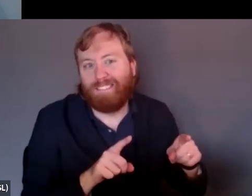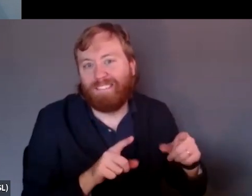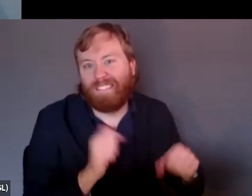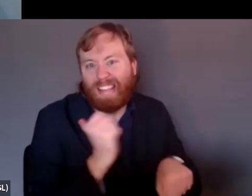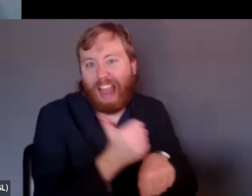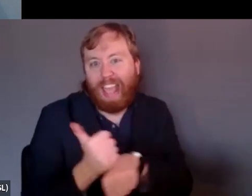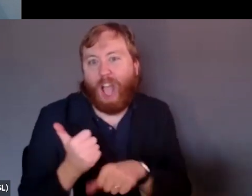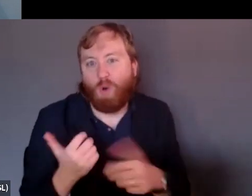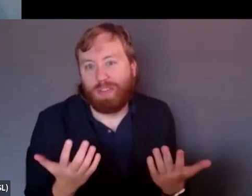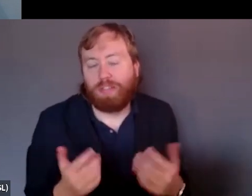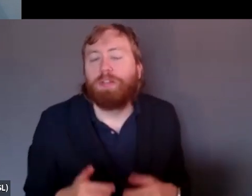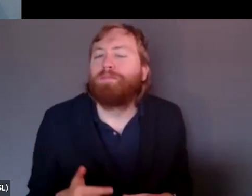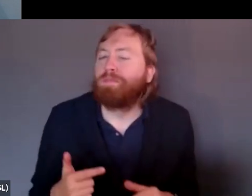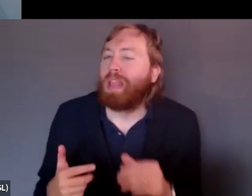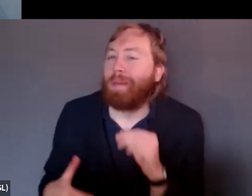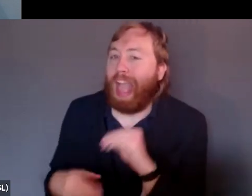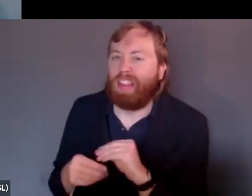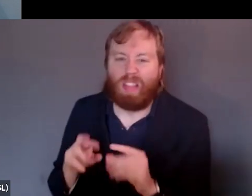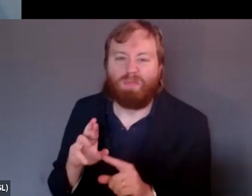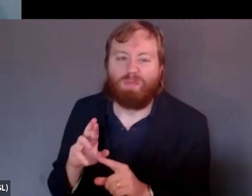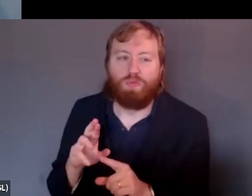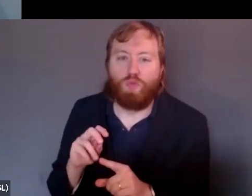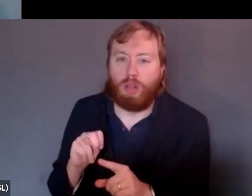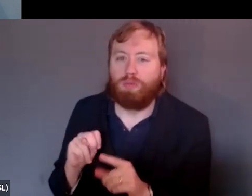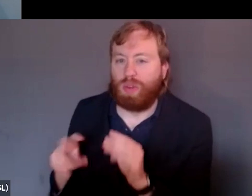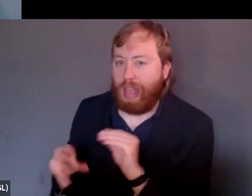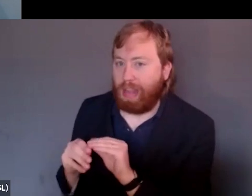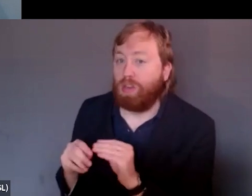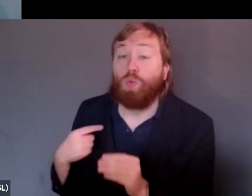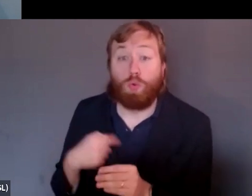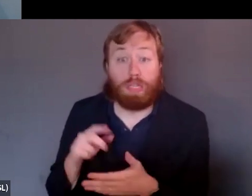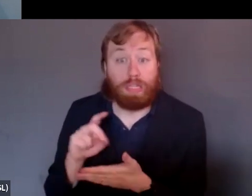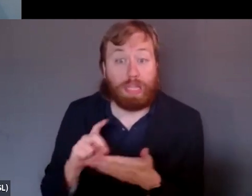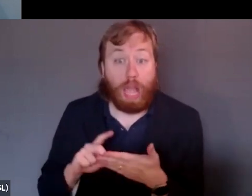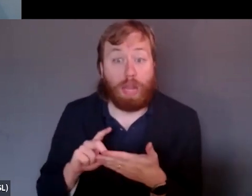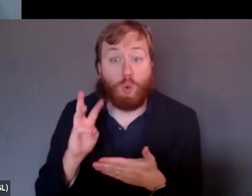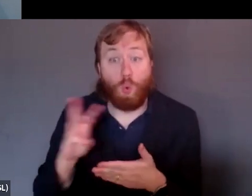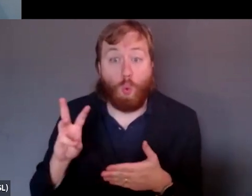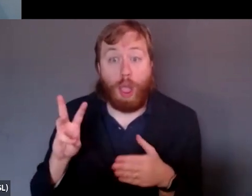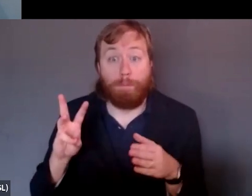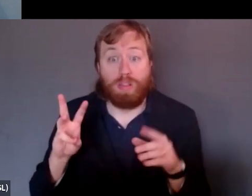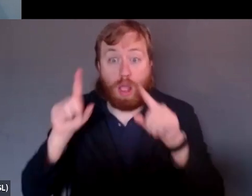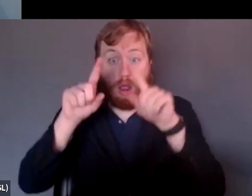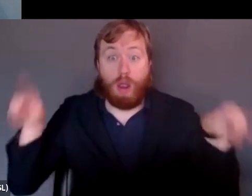I can add to that, and bounce off what you're saying there, Kevin. When we design the website, we plan, of course, for mobile and desktop.